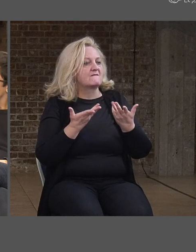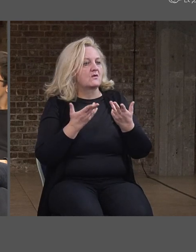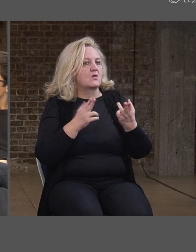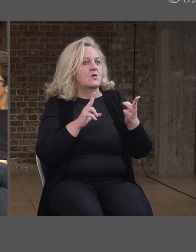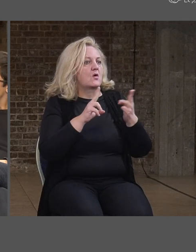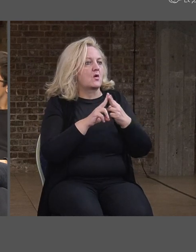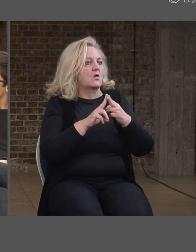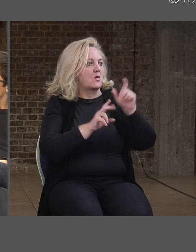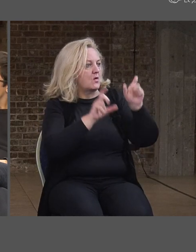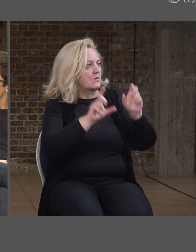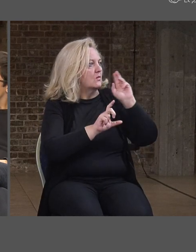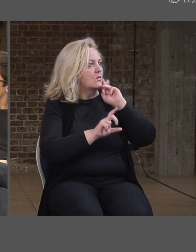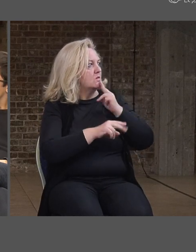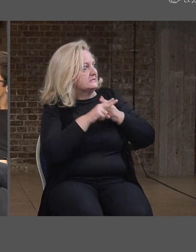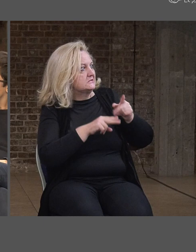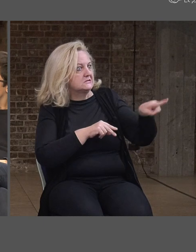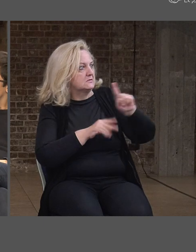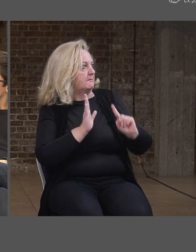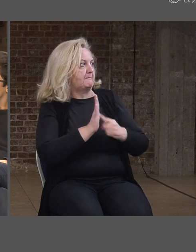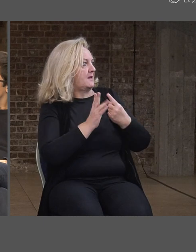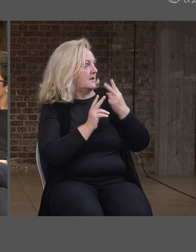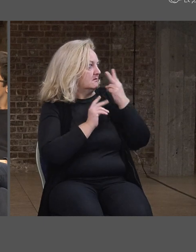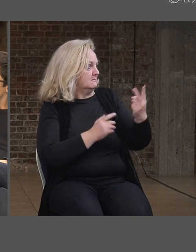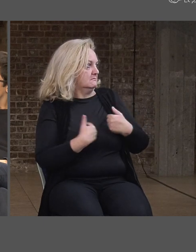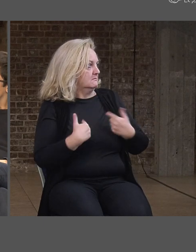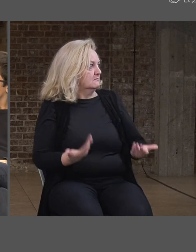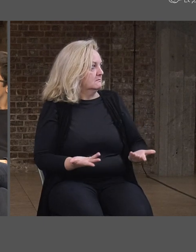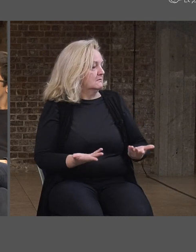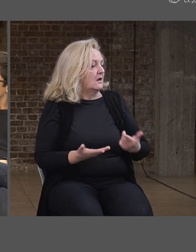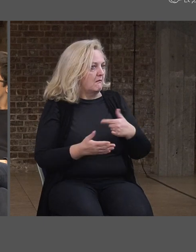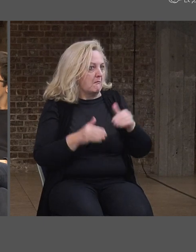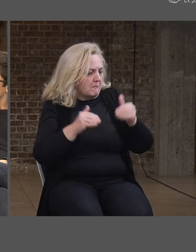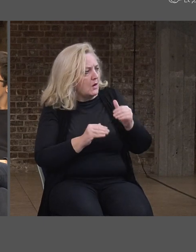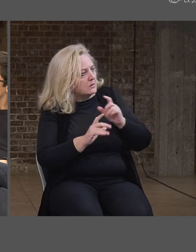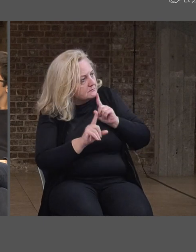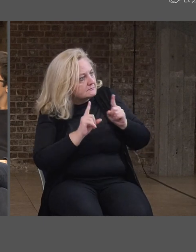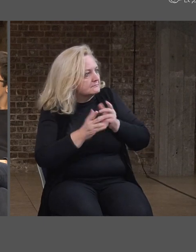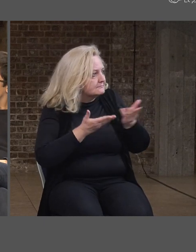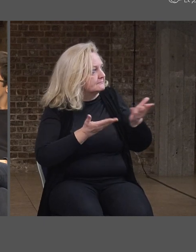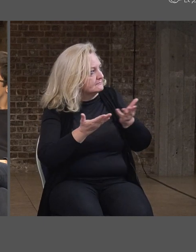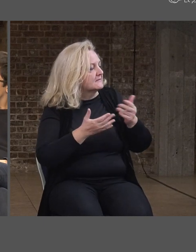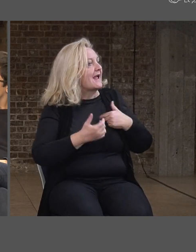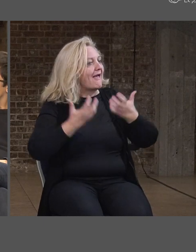with people who are totally deaf, deafened and yet you can get along, it's just a matter of being so willing.